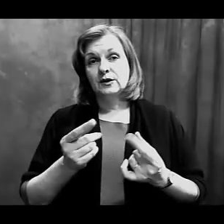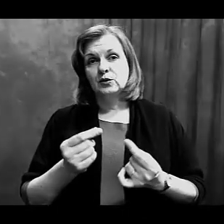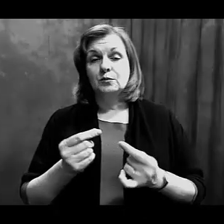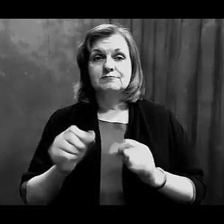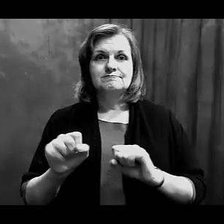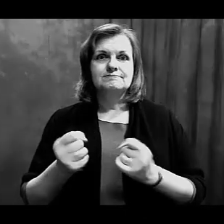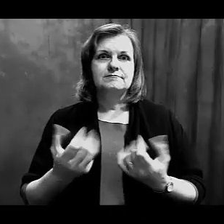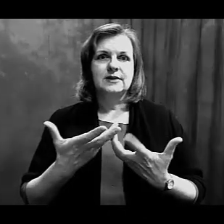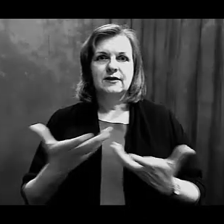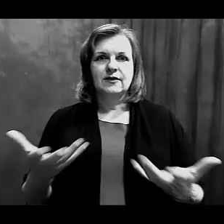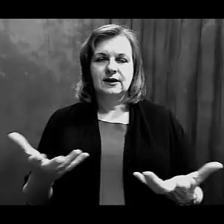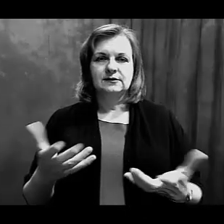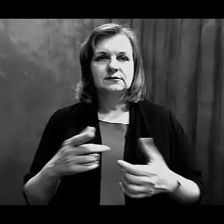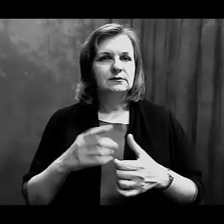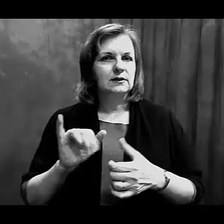to do a lot of things